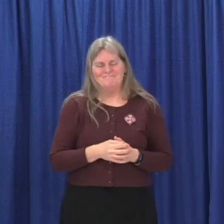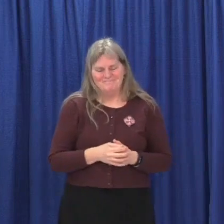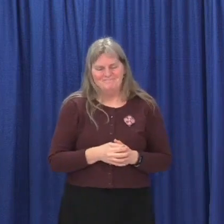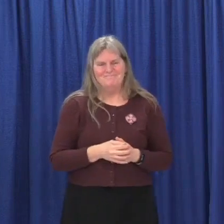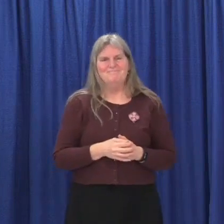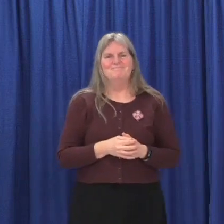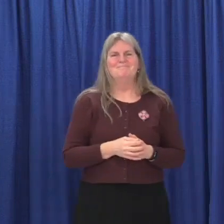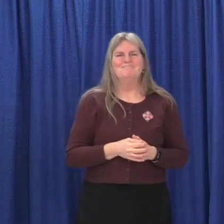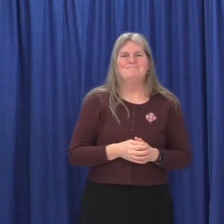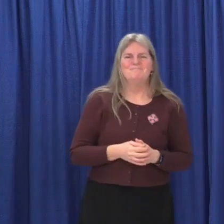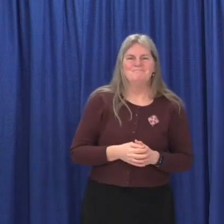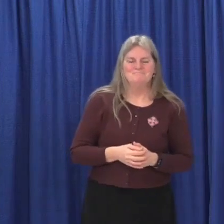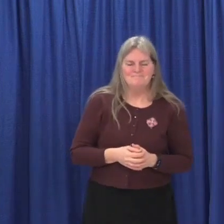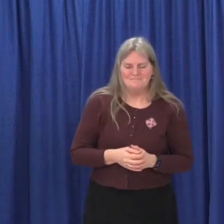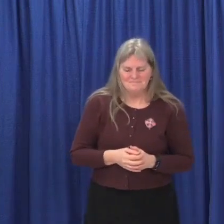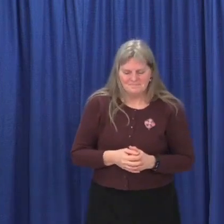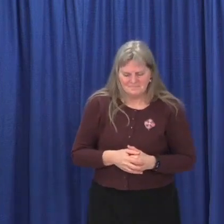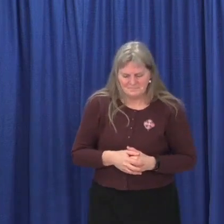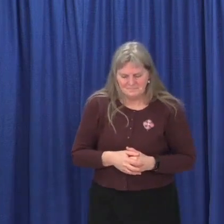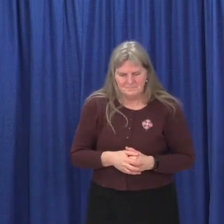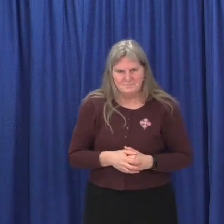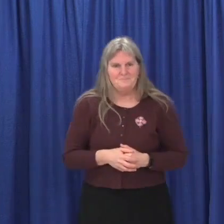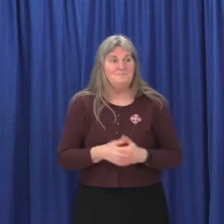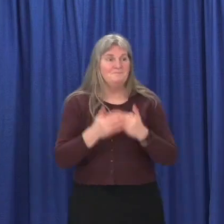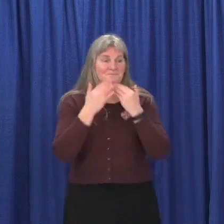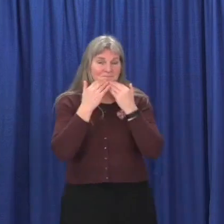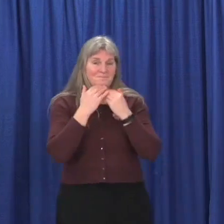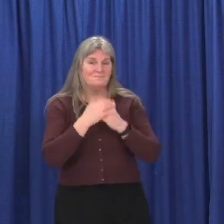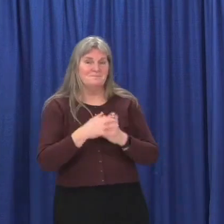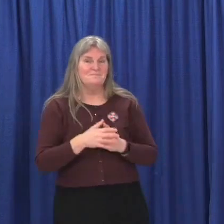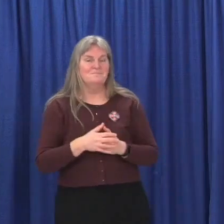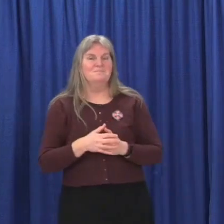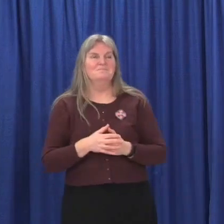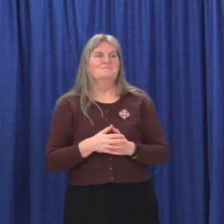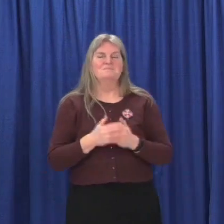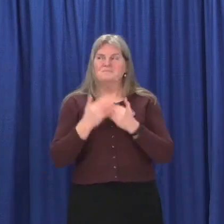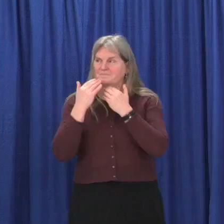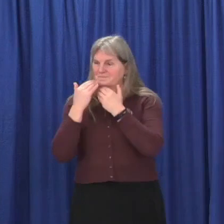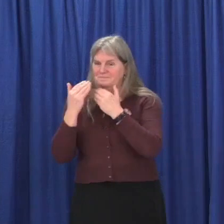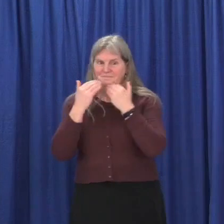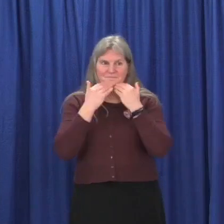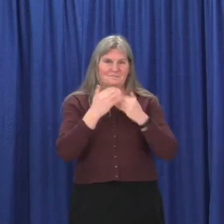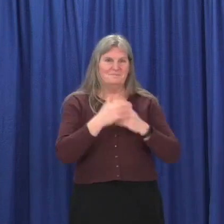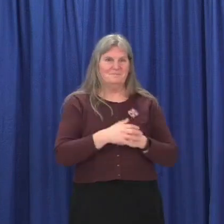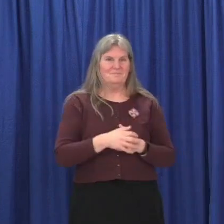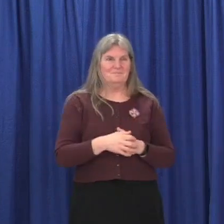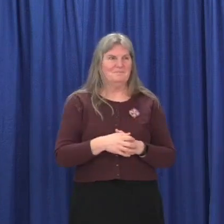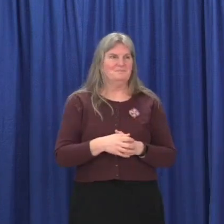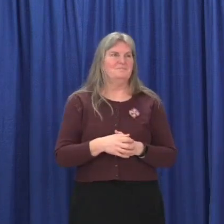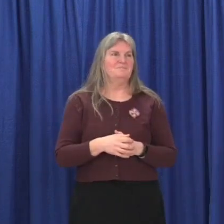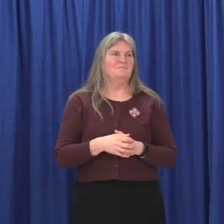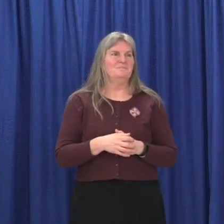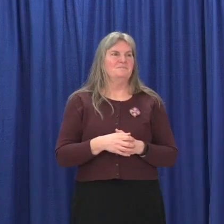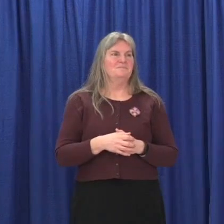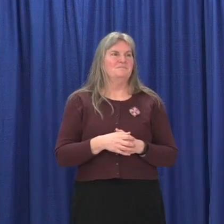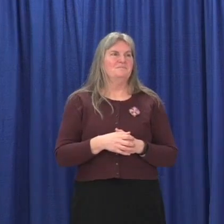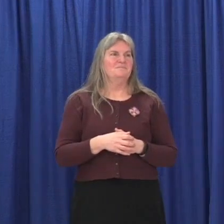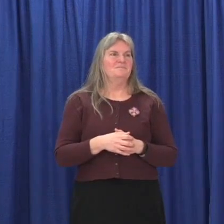merci. Thank you, Dr. Elliott, thank you Premier Silver. We will now move on to the media question